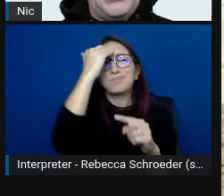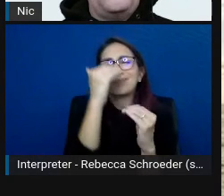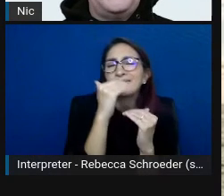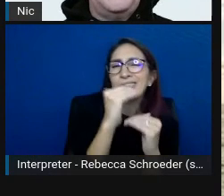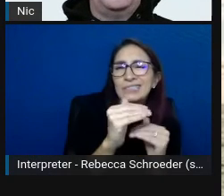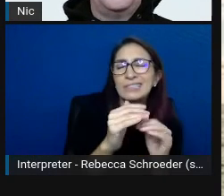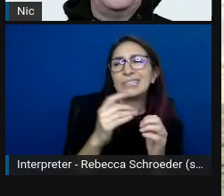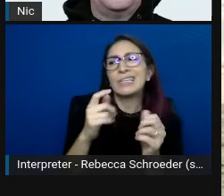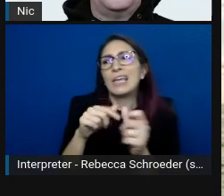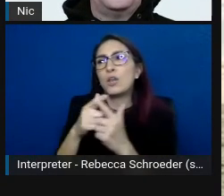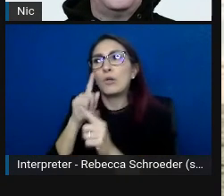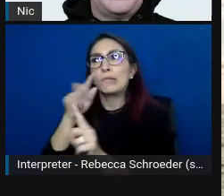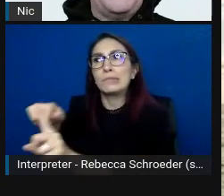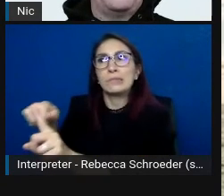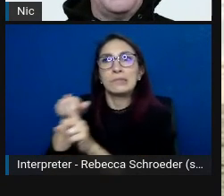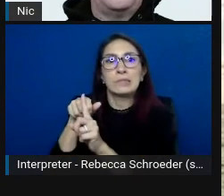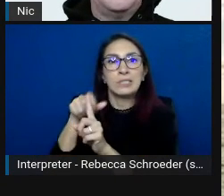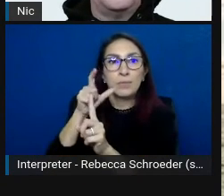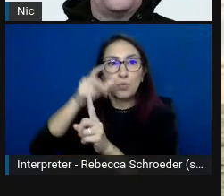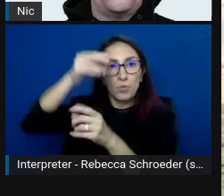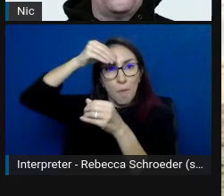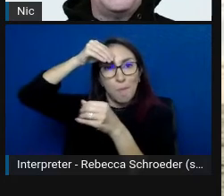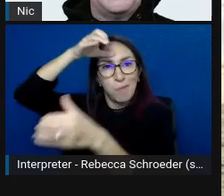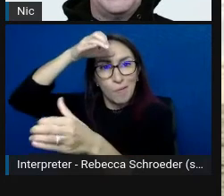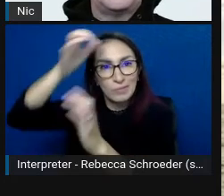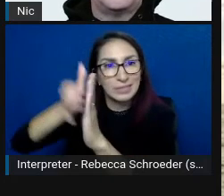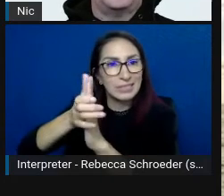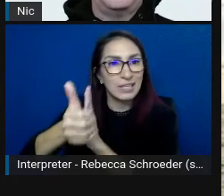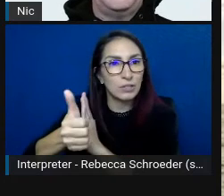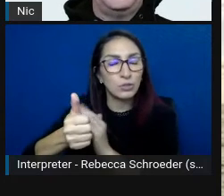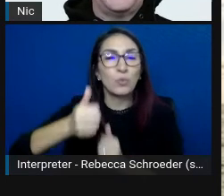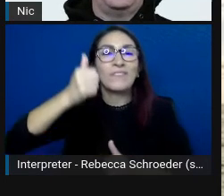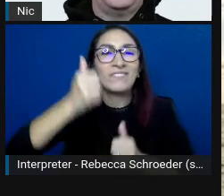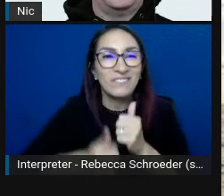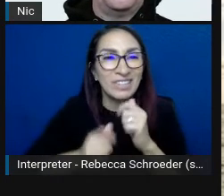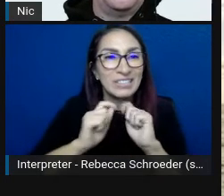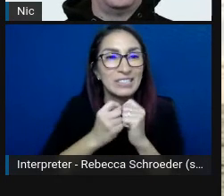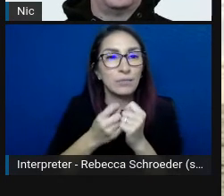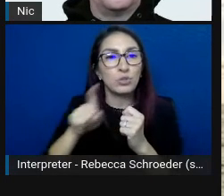Every team should have at least one accessibility champion on board.